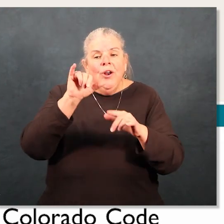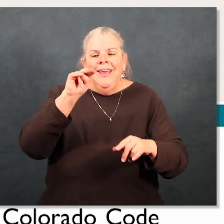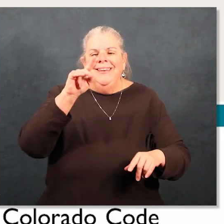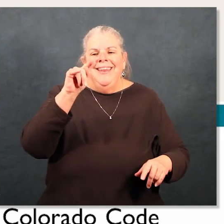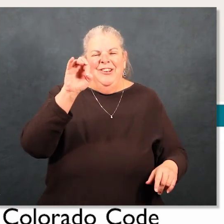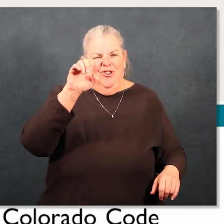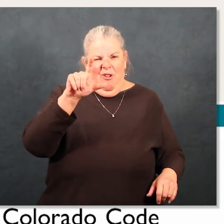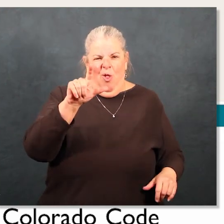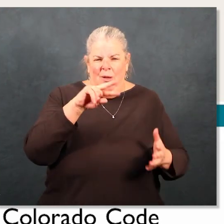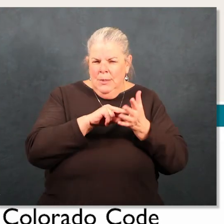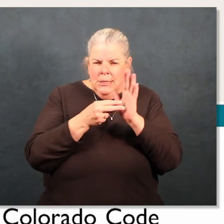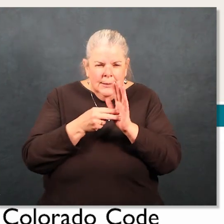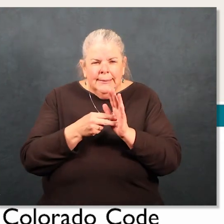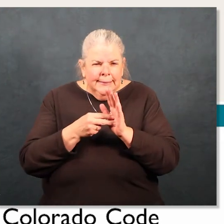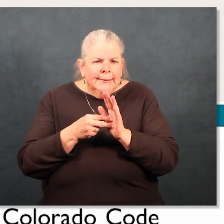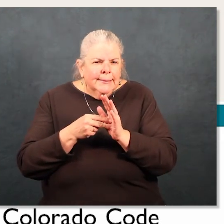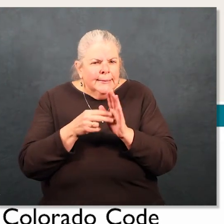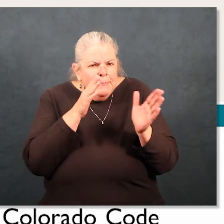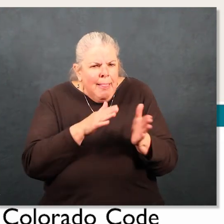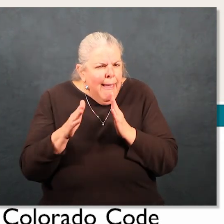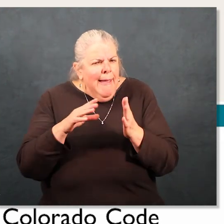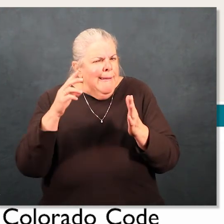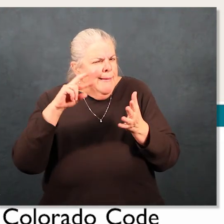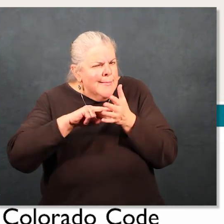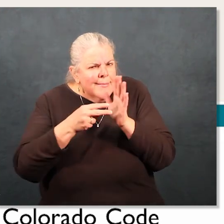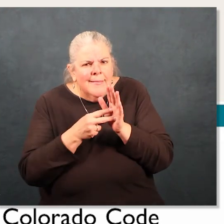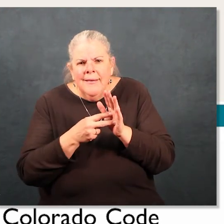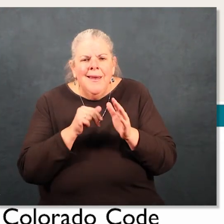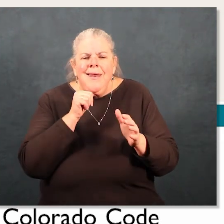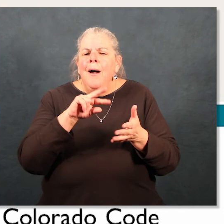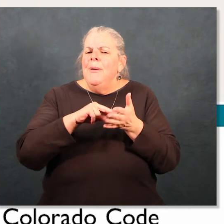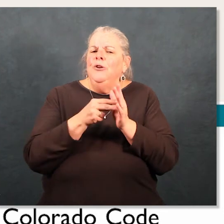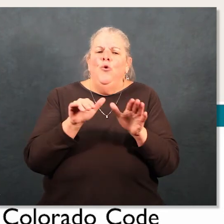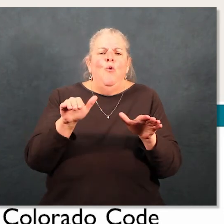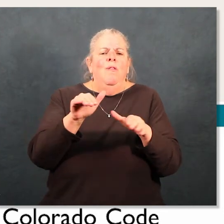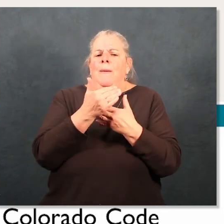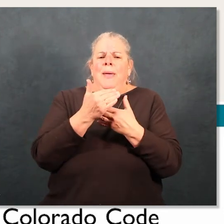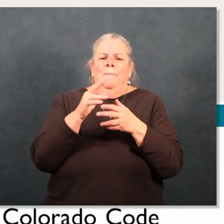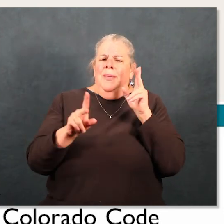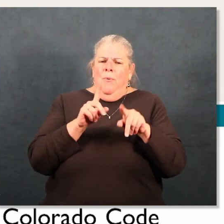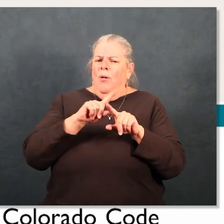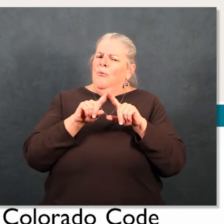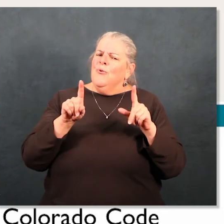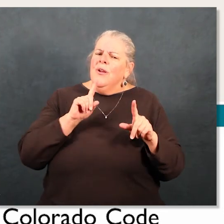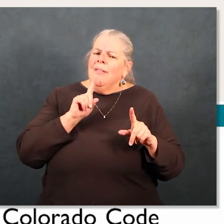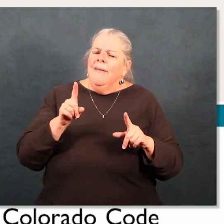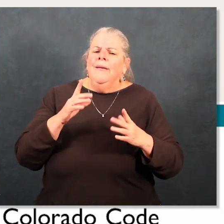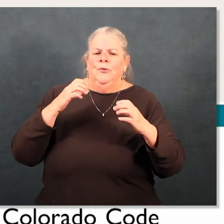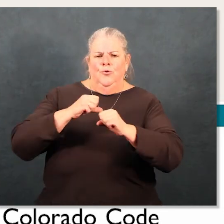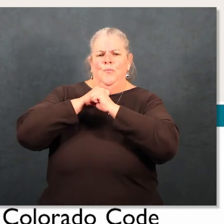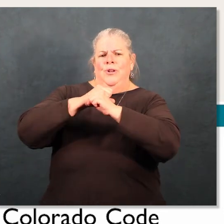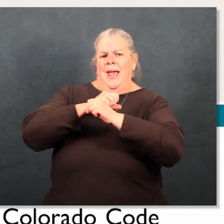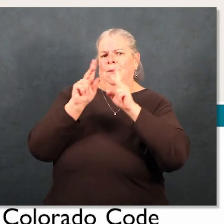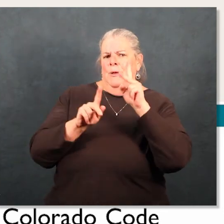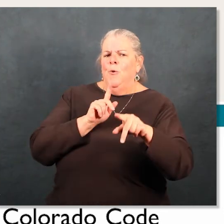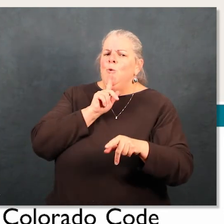This law is not meant to limit people if it's truly there to protect the people who genuinely